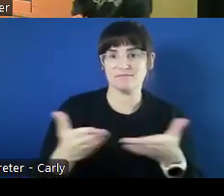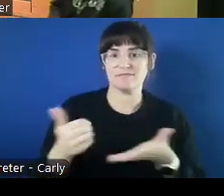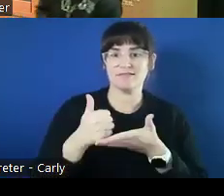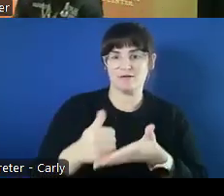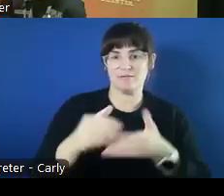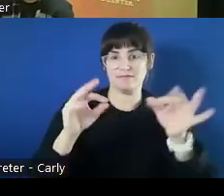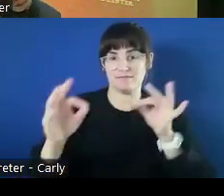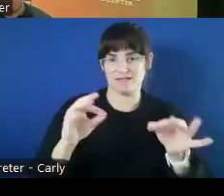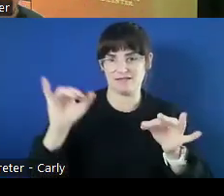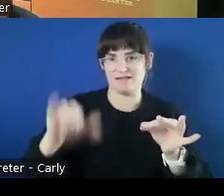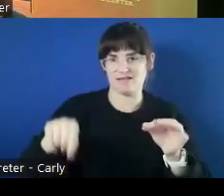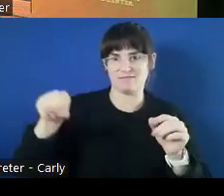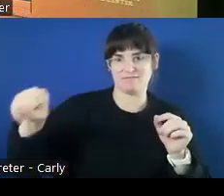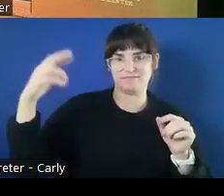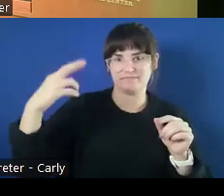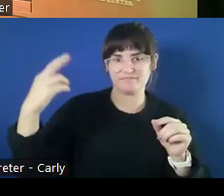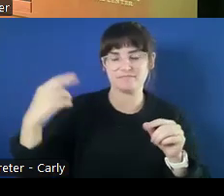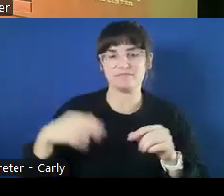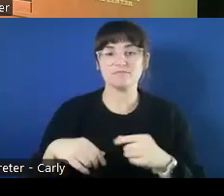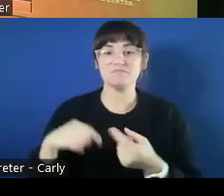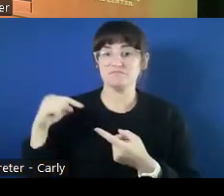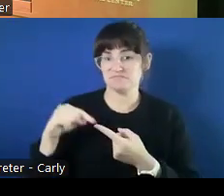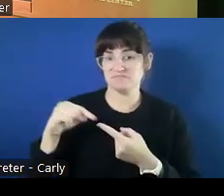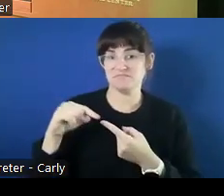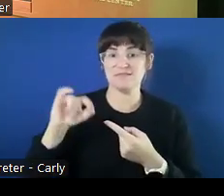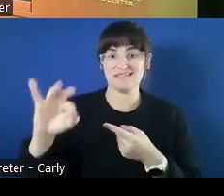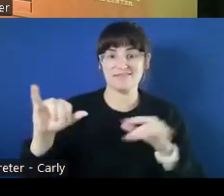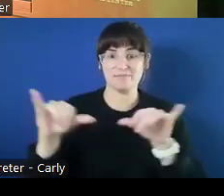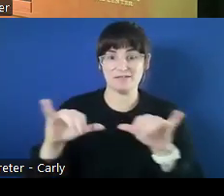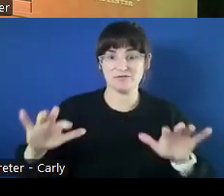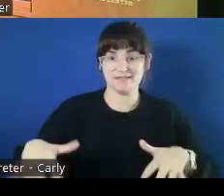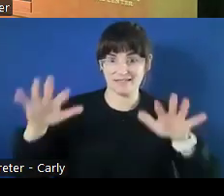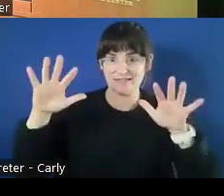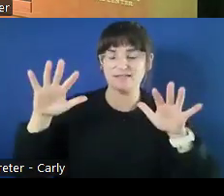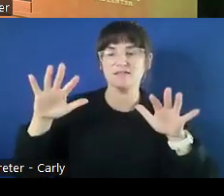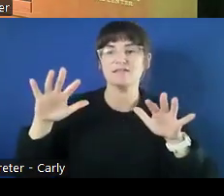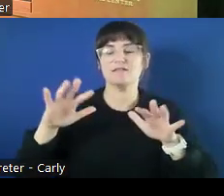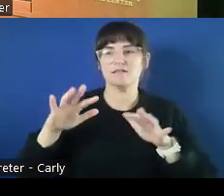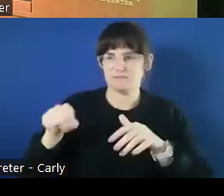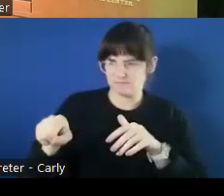in the first first thing is that if you measure anxiety following an acute cardiac event anxiety